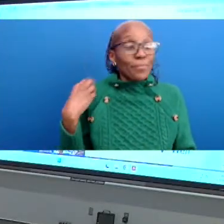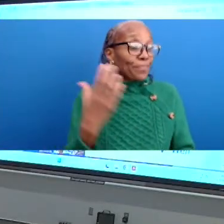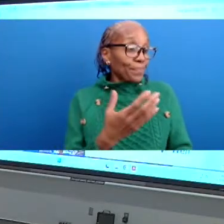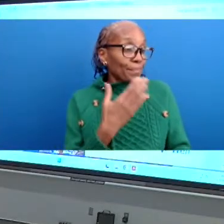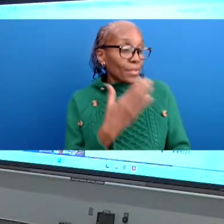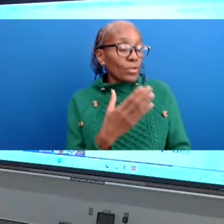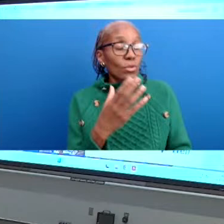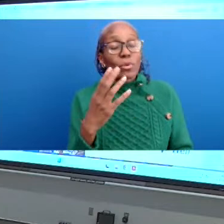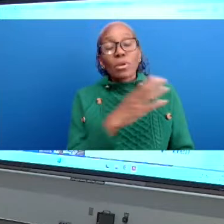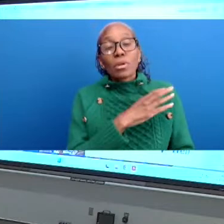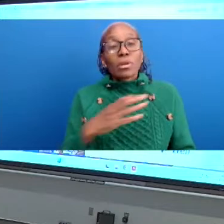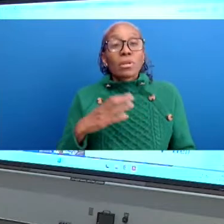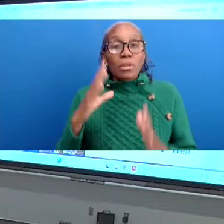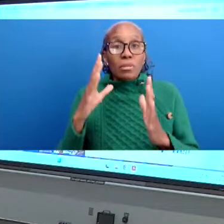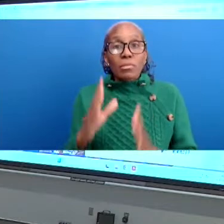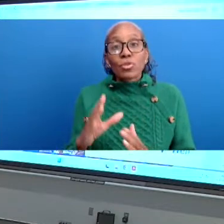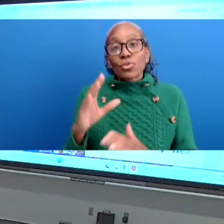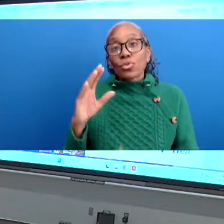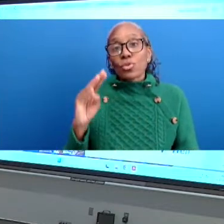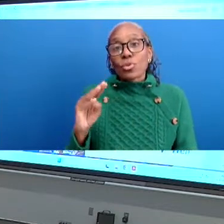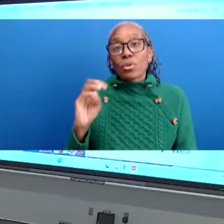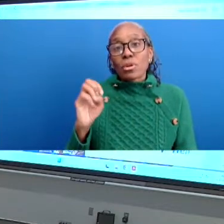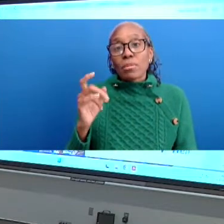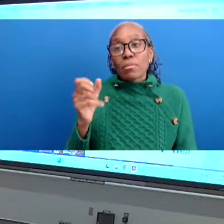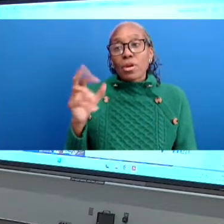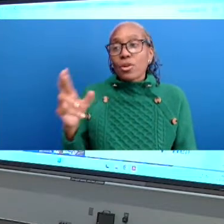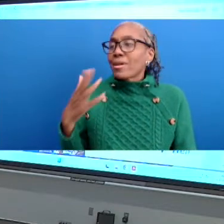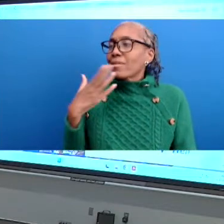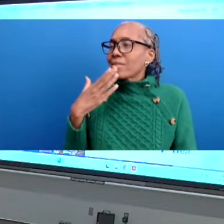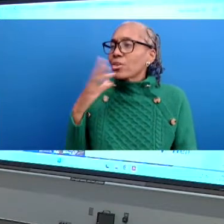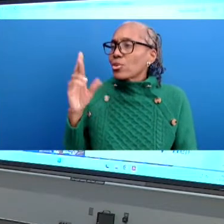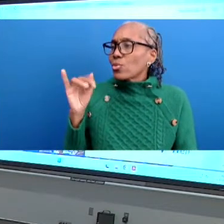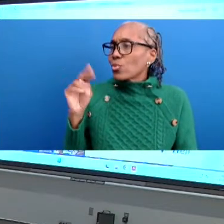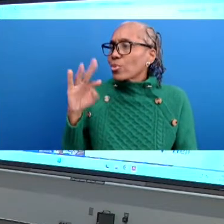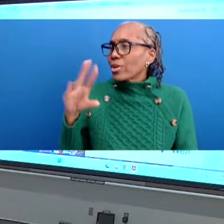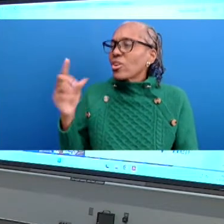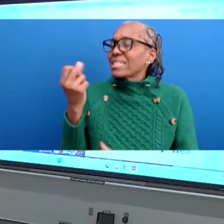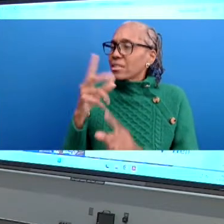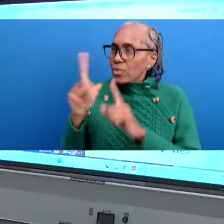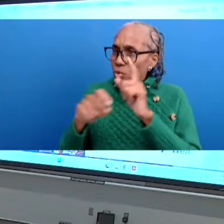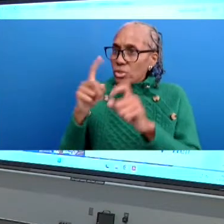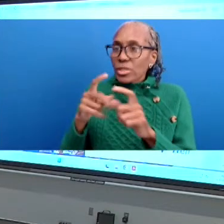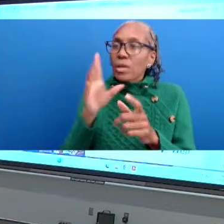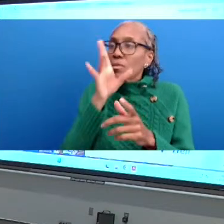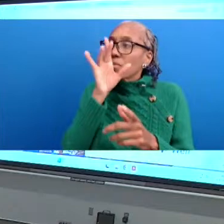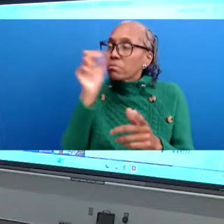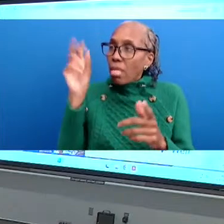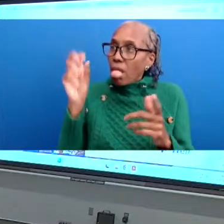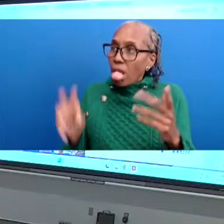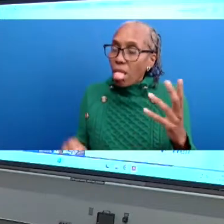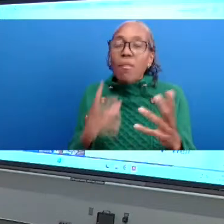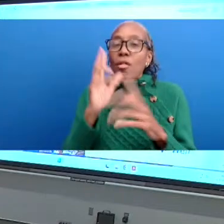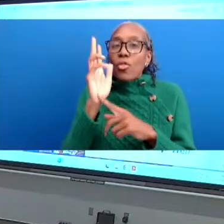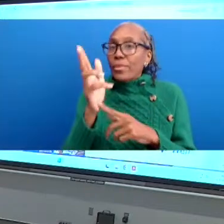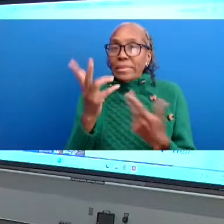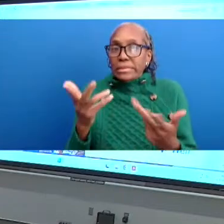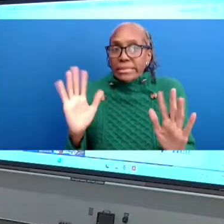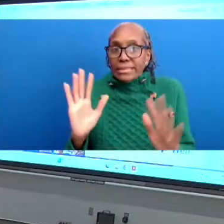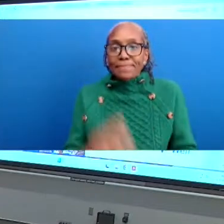SO THANK YOU, MR. CHAIRMAN. THANK YOU, MR. MEYER THANK YOU. THANK YOU SO MUCH, REINHARD.